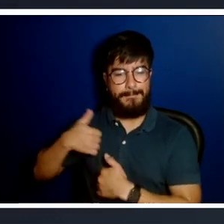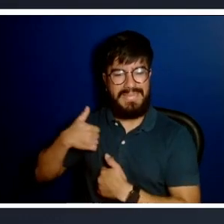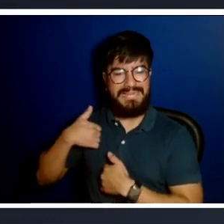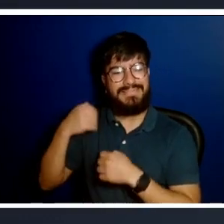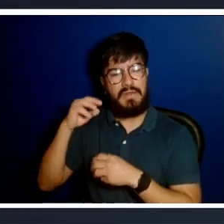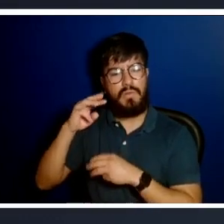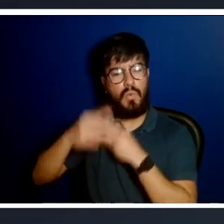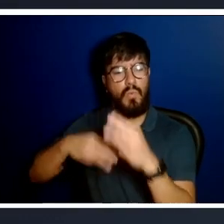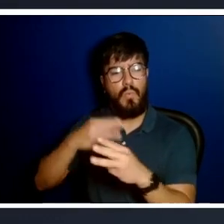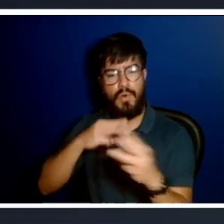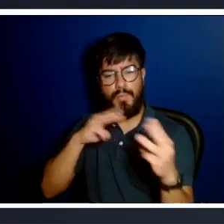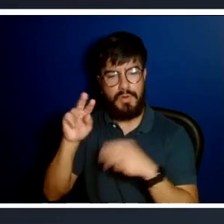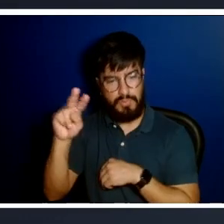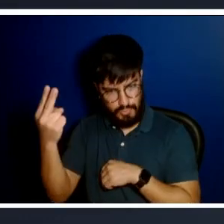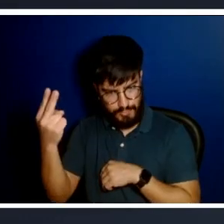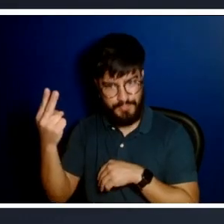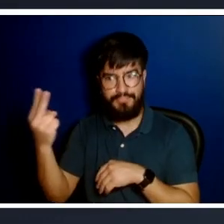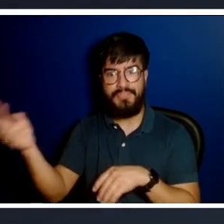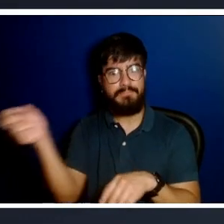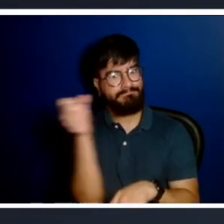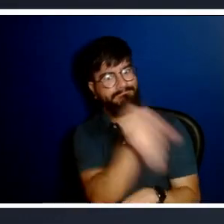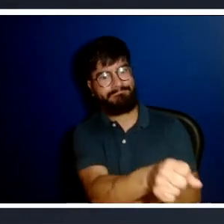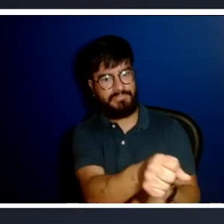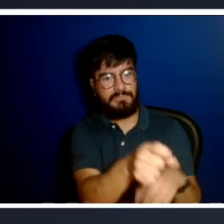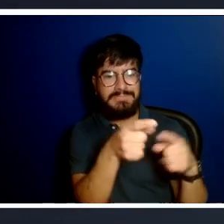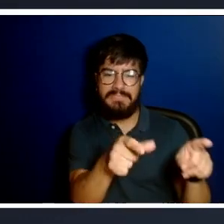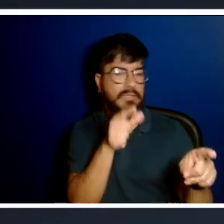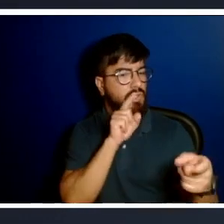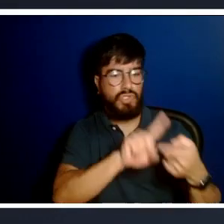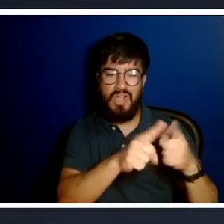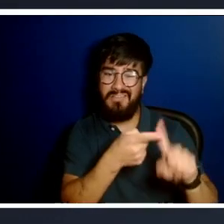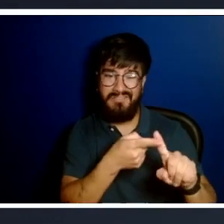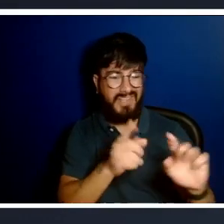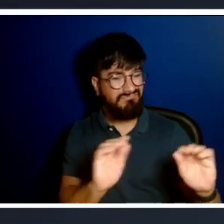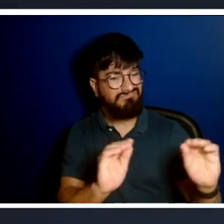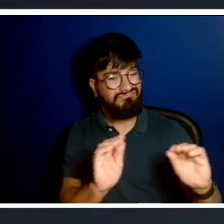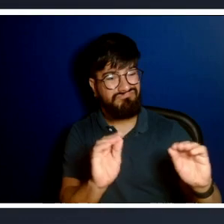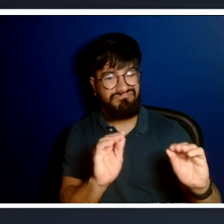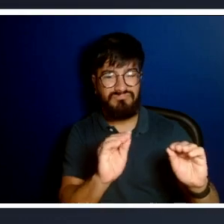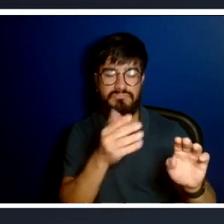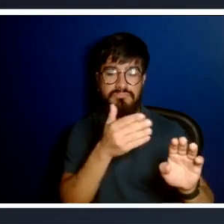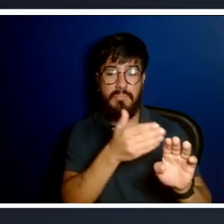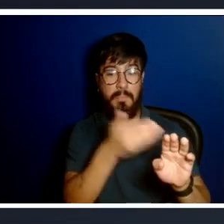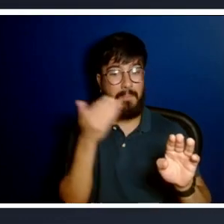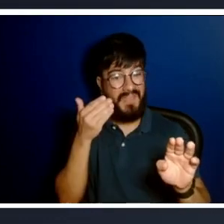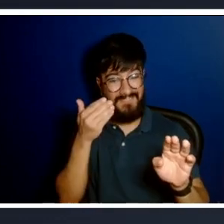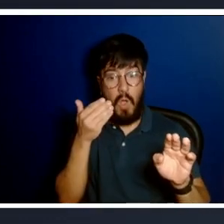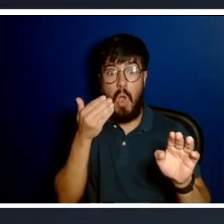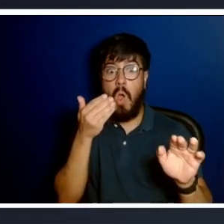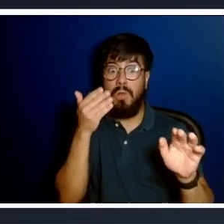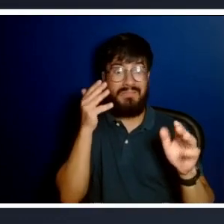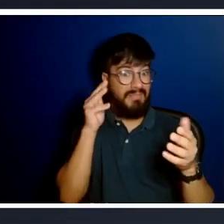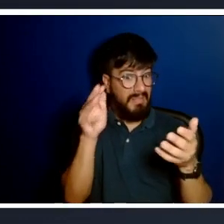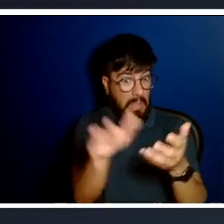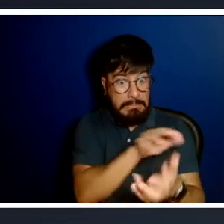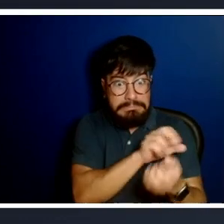friends with the kingfishers. So, before they did go totally extinct, we took some birds back with